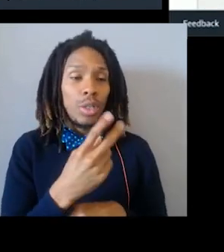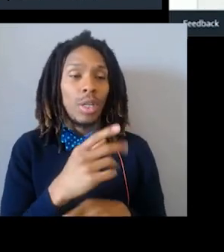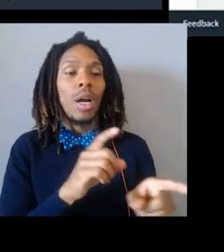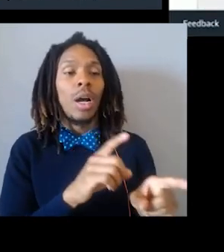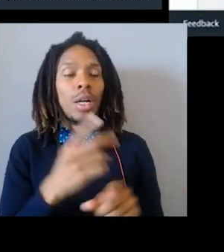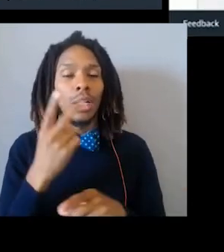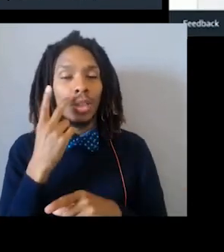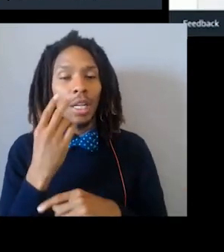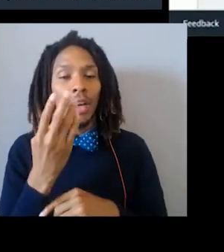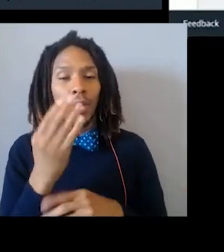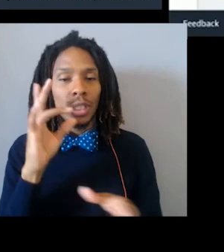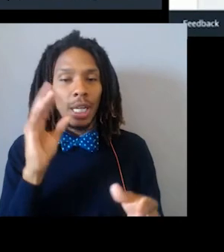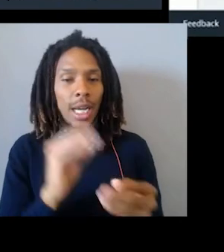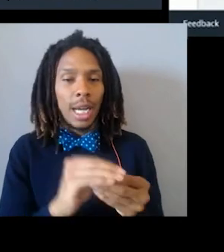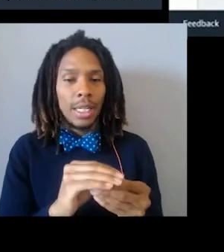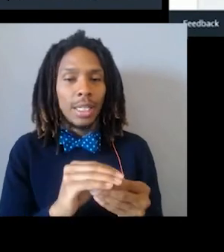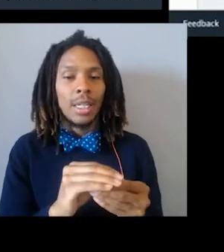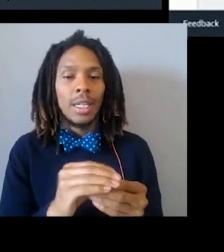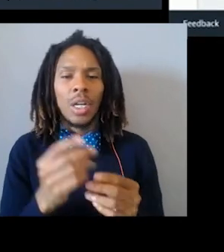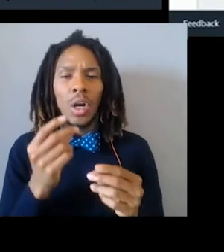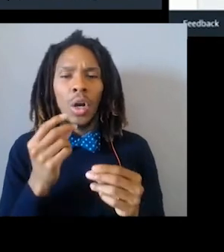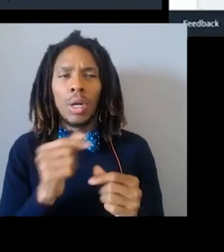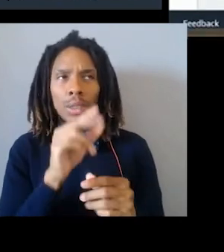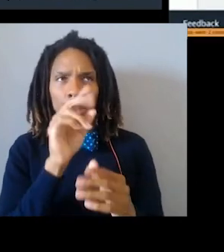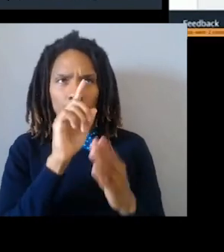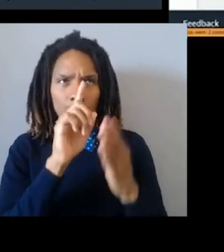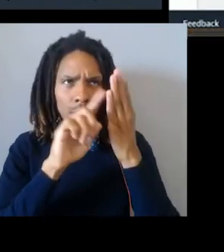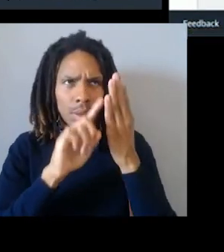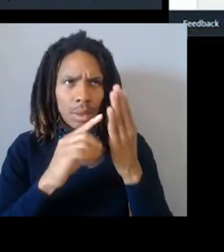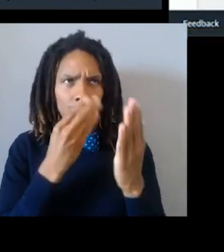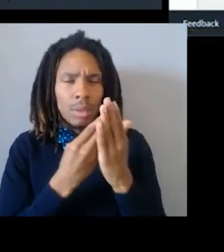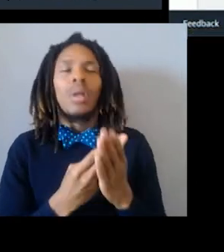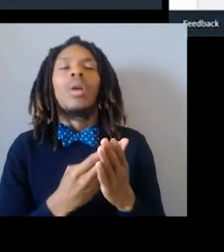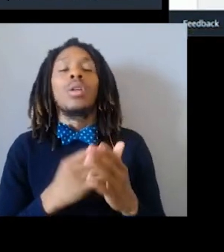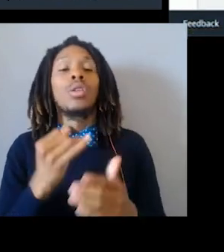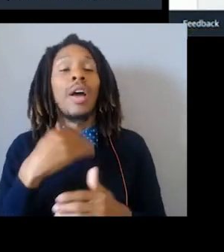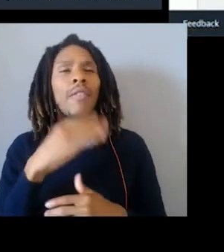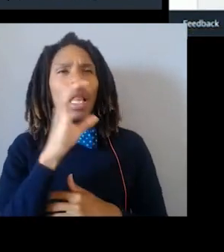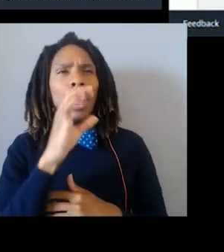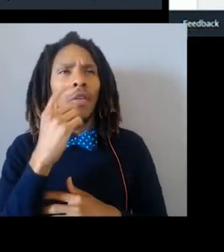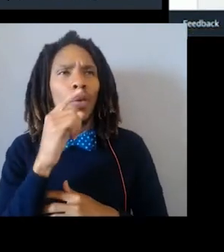and let's do just a quick validation. So if I look for this UUID